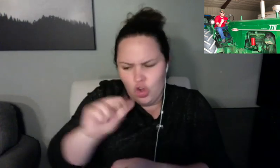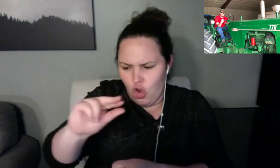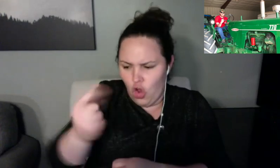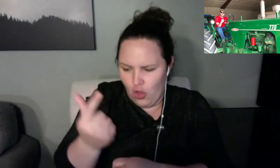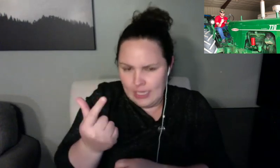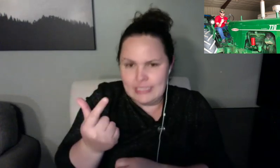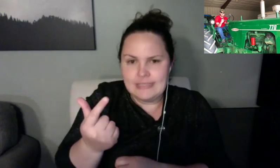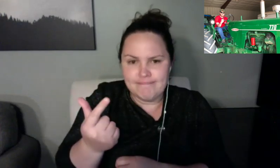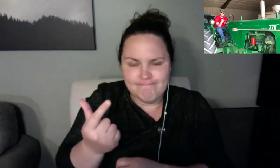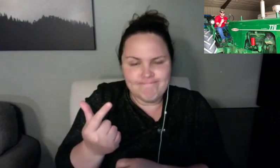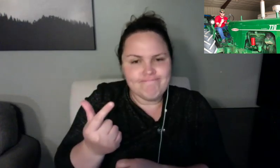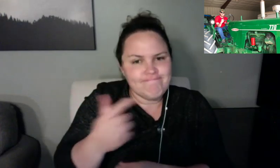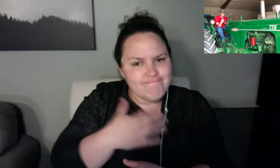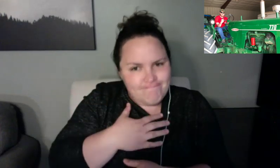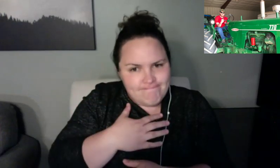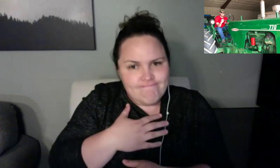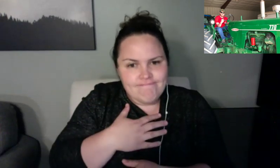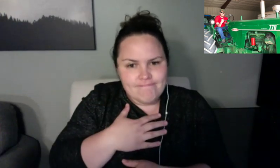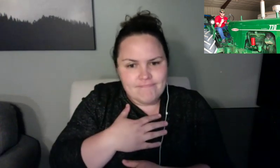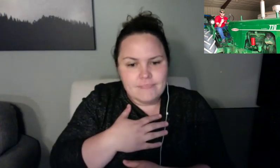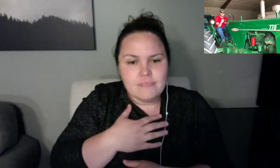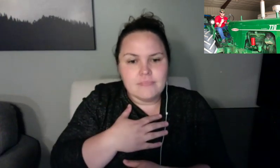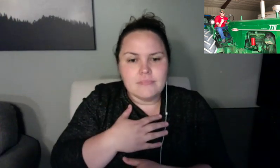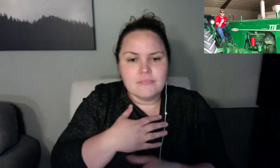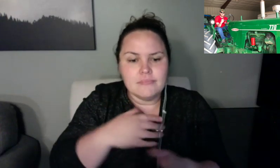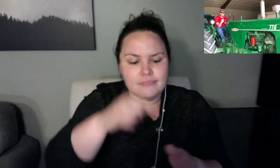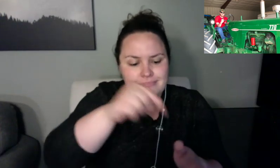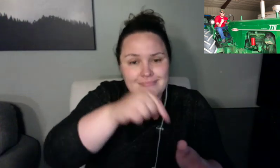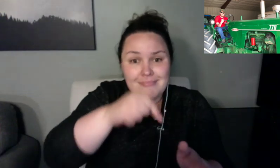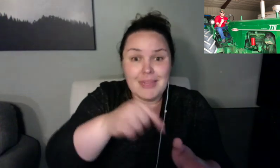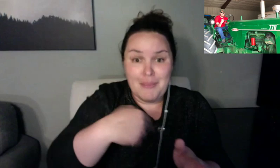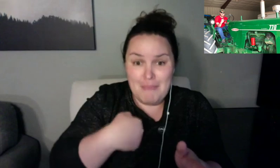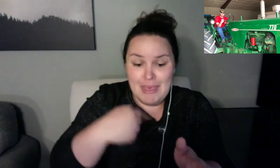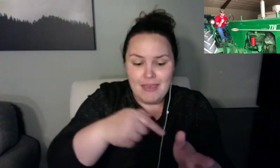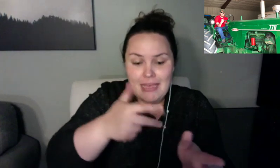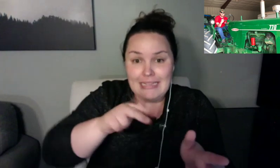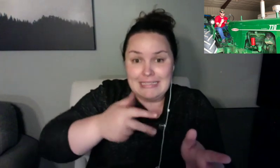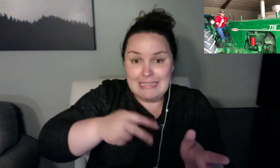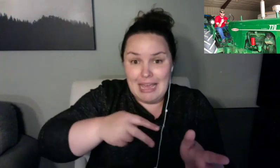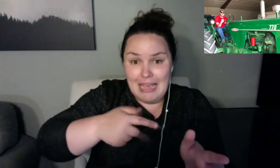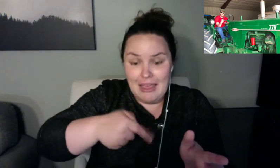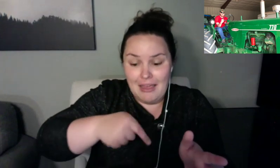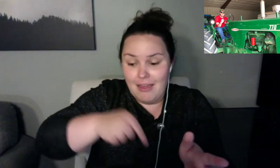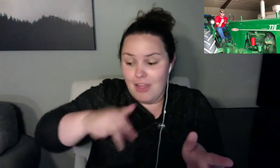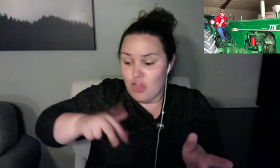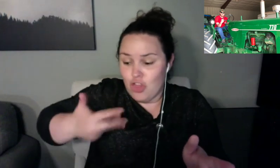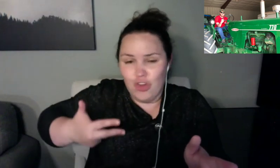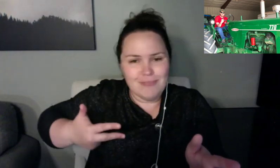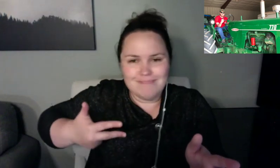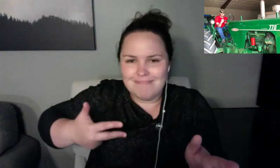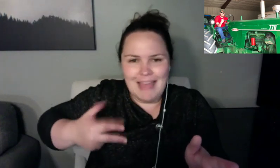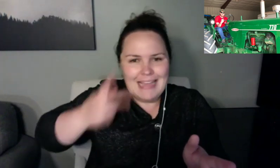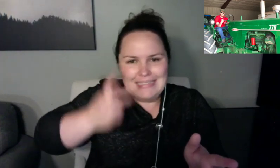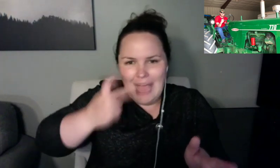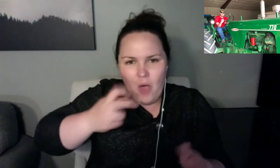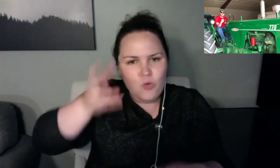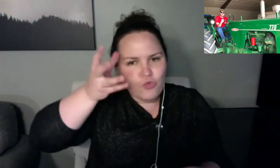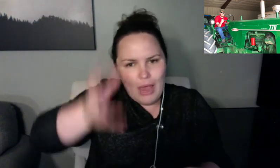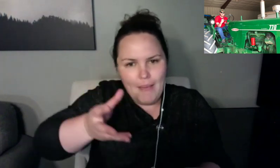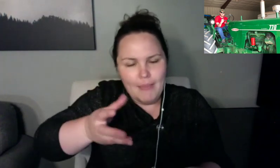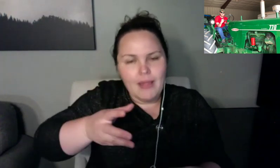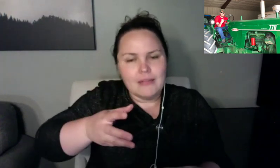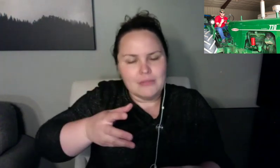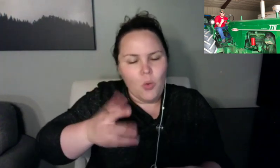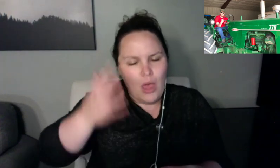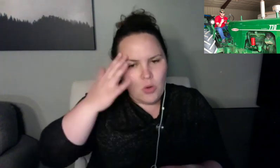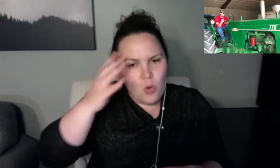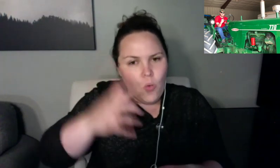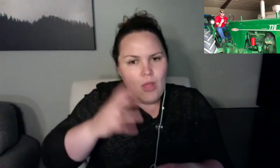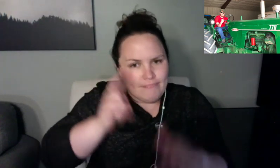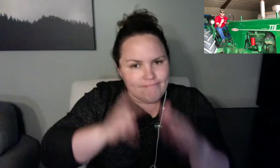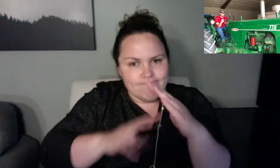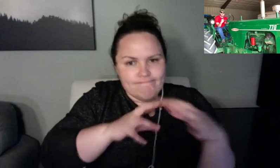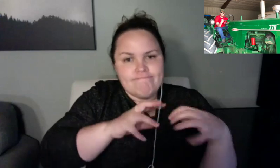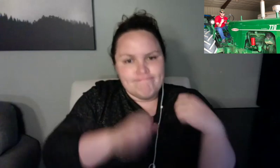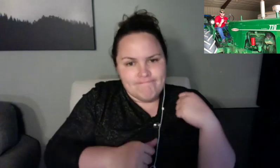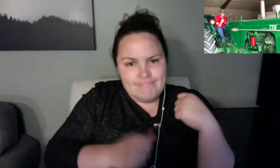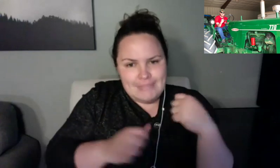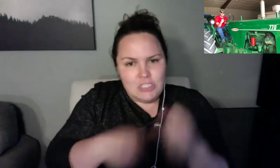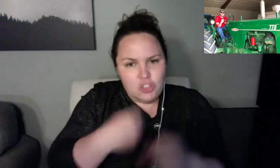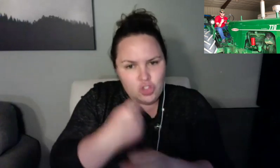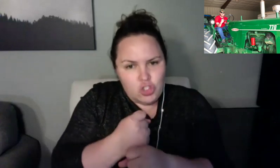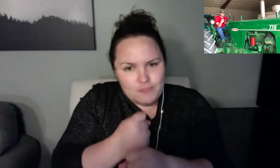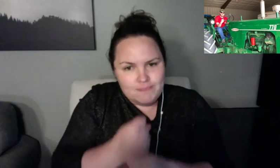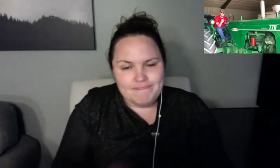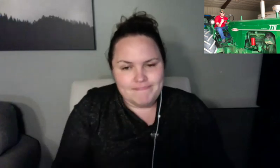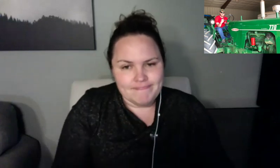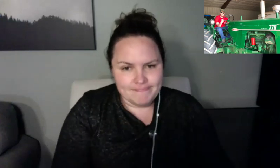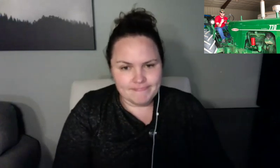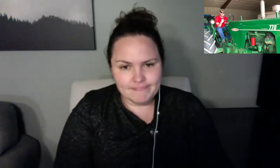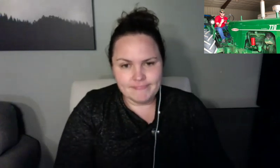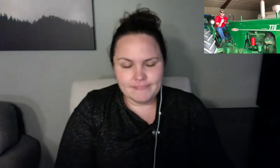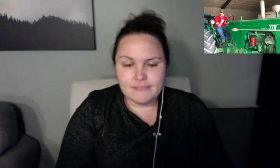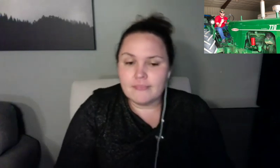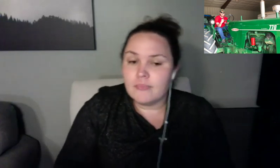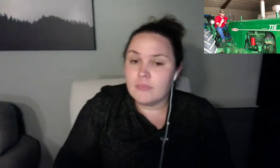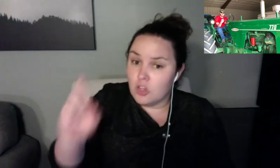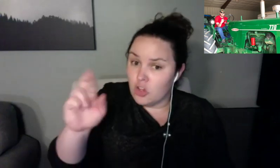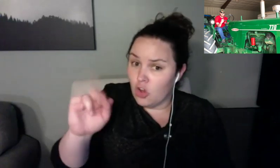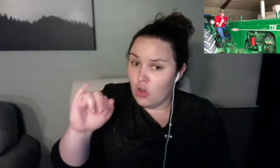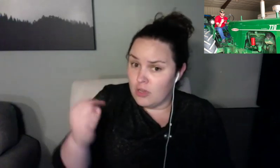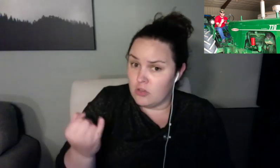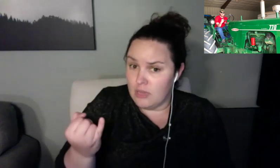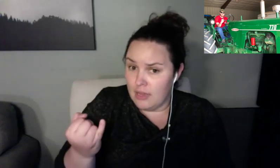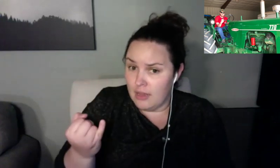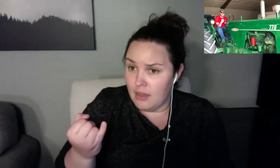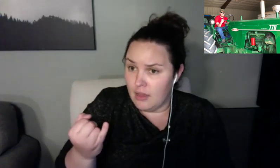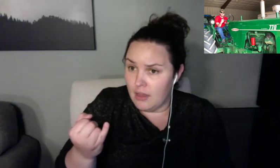want to draw and you just start drawing, do you find that sometimes those are when you